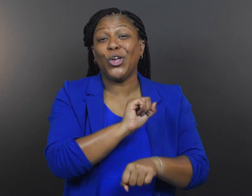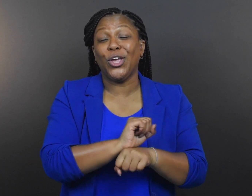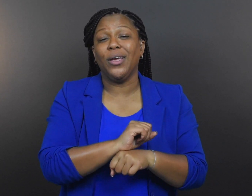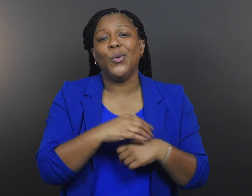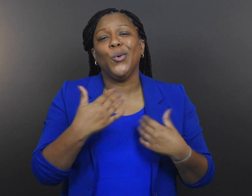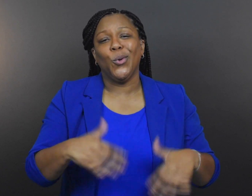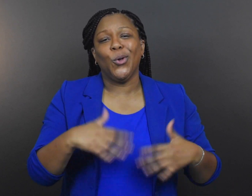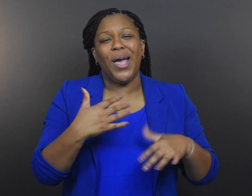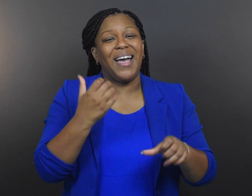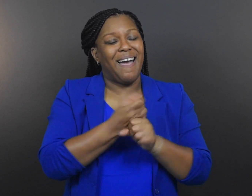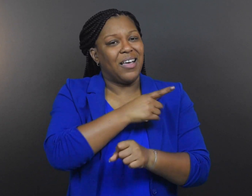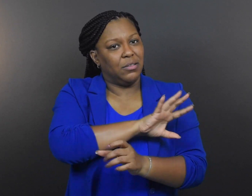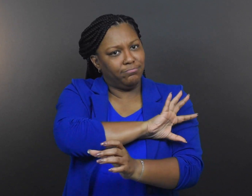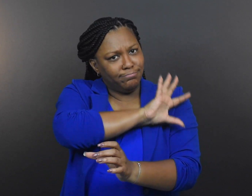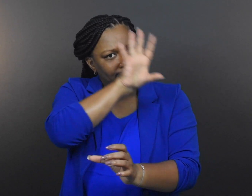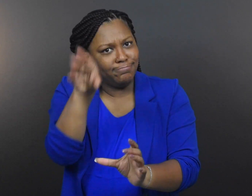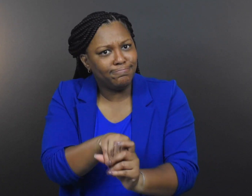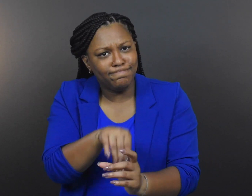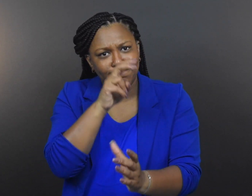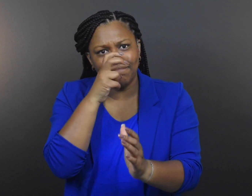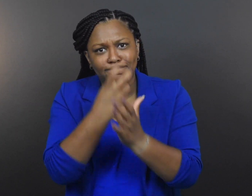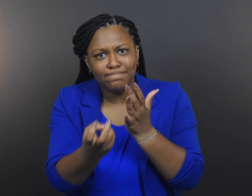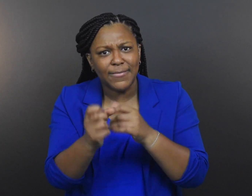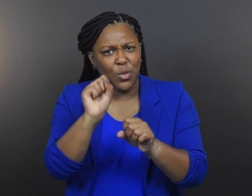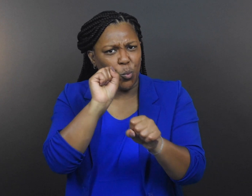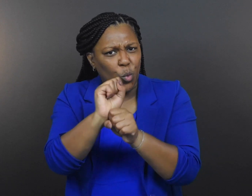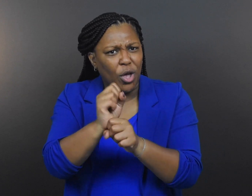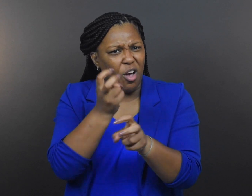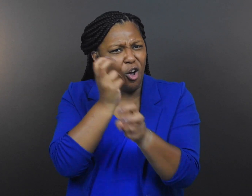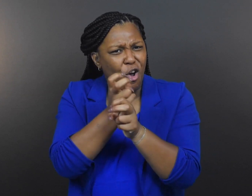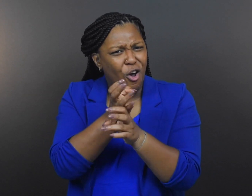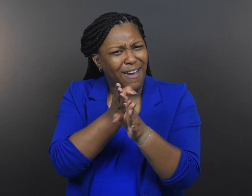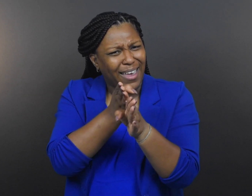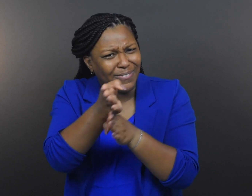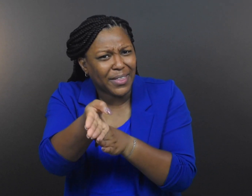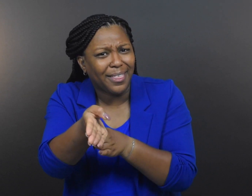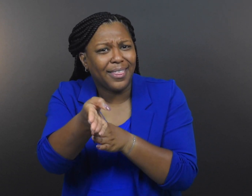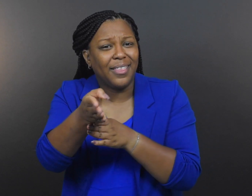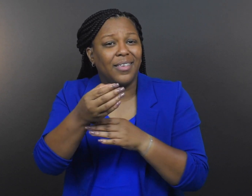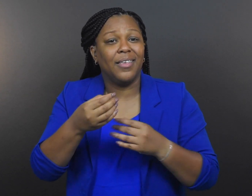Their work gets them in the field more often than many of their CDC colleagues,